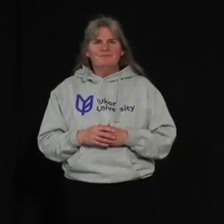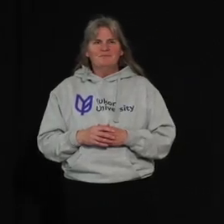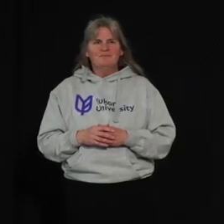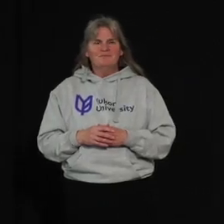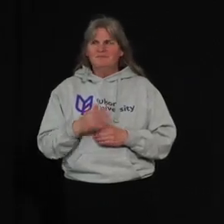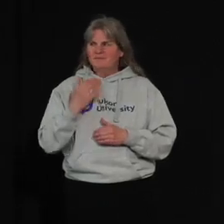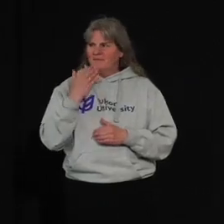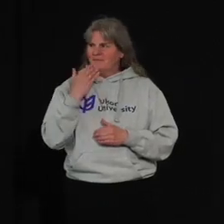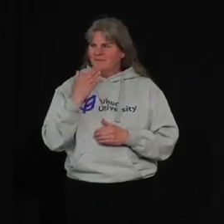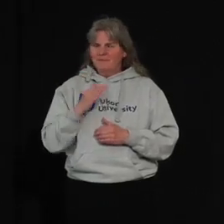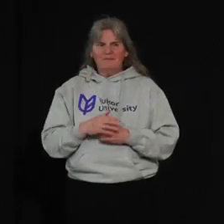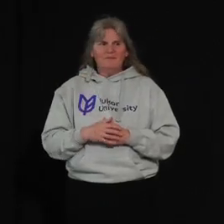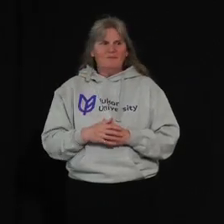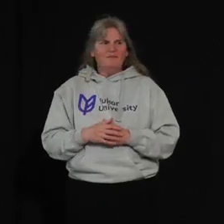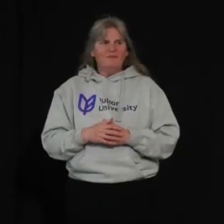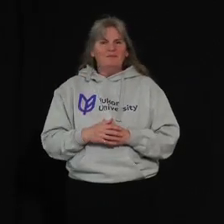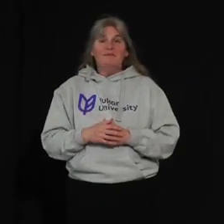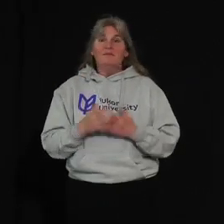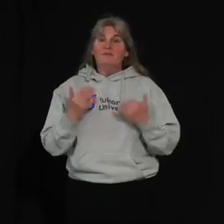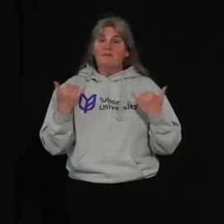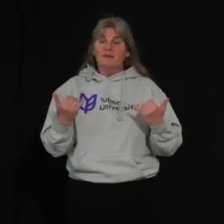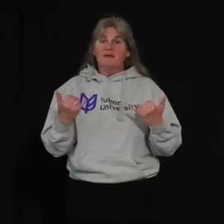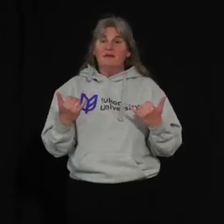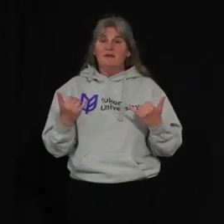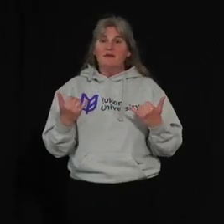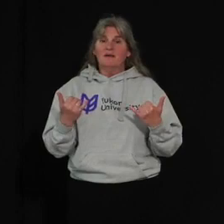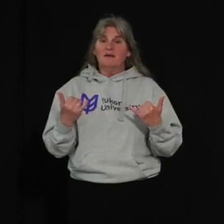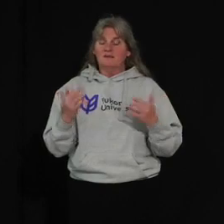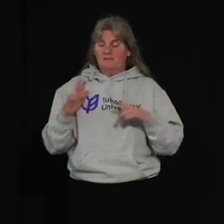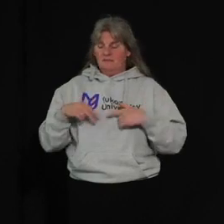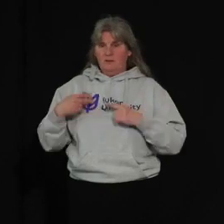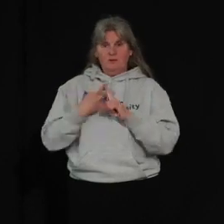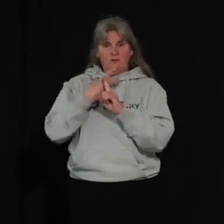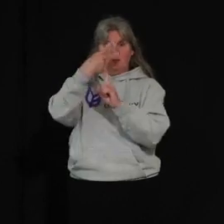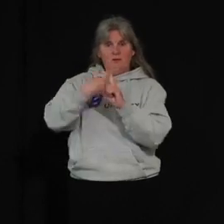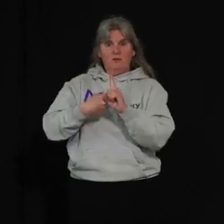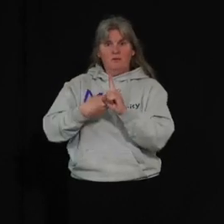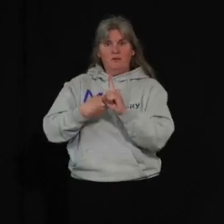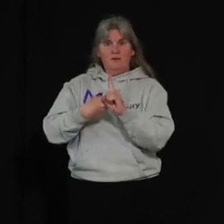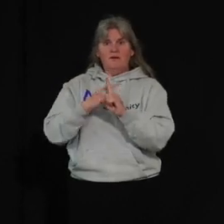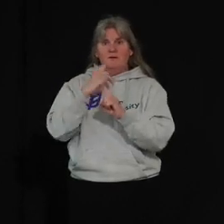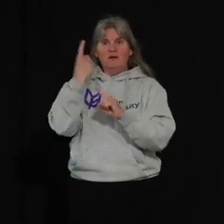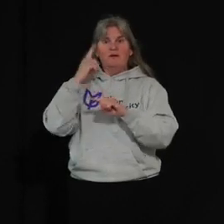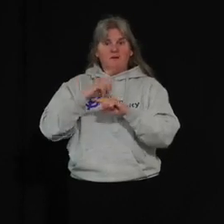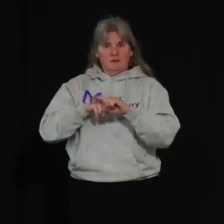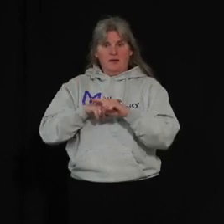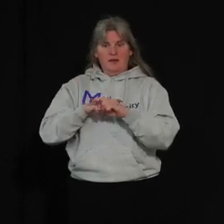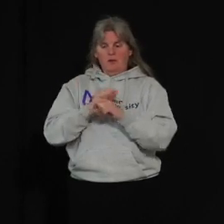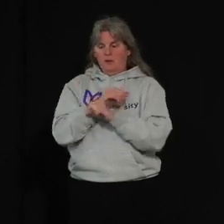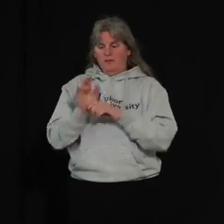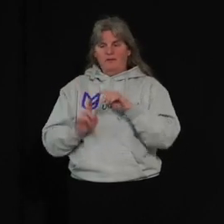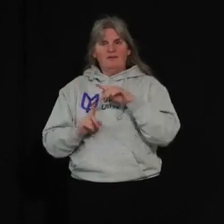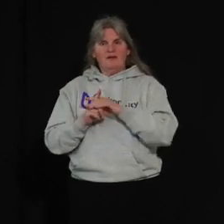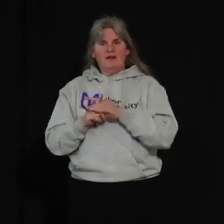Thank you, Minister Pillai. Today marks two months since we announced the arrival of